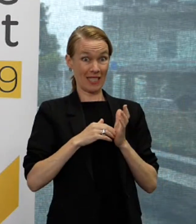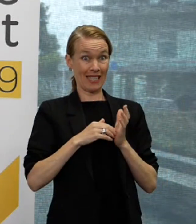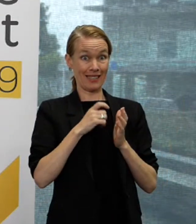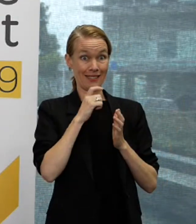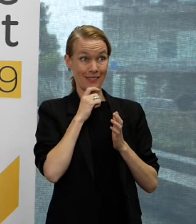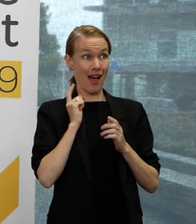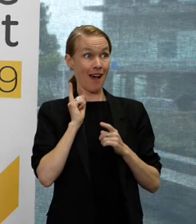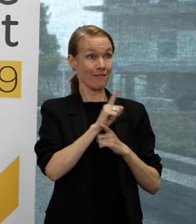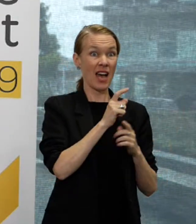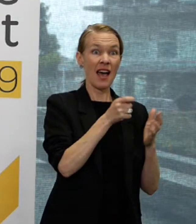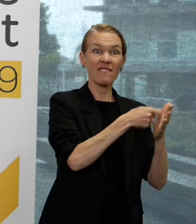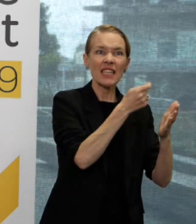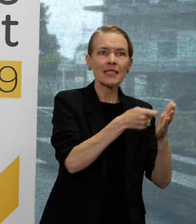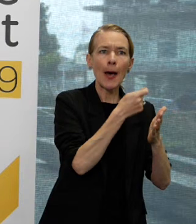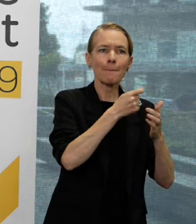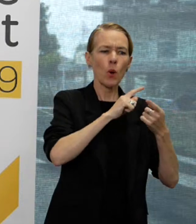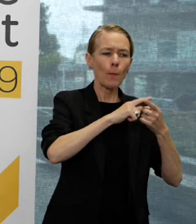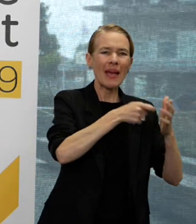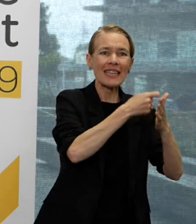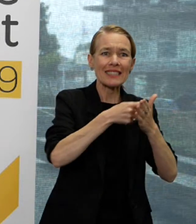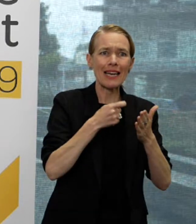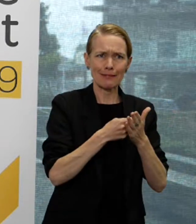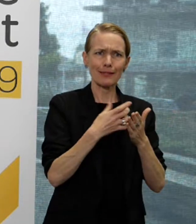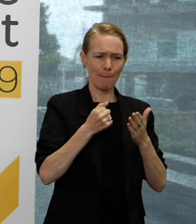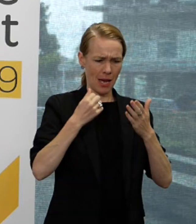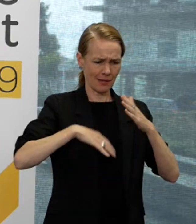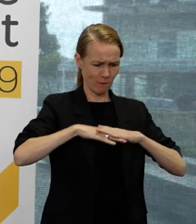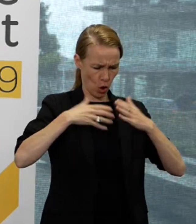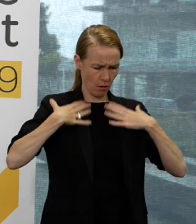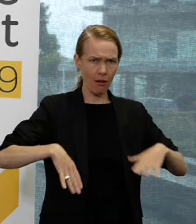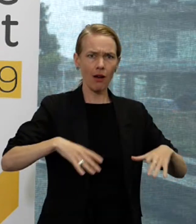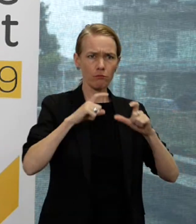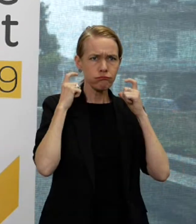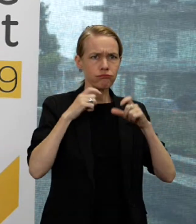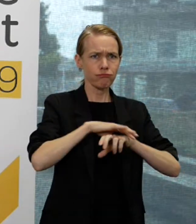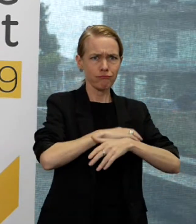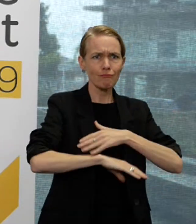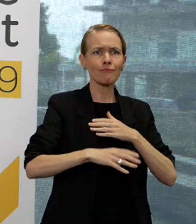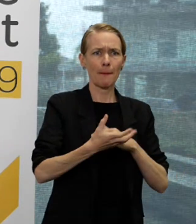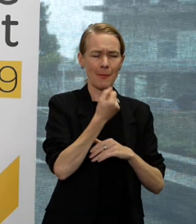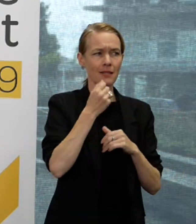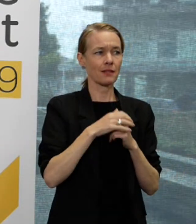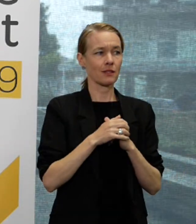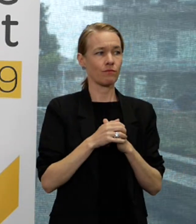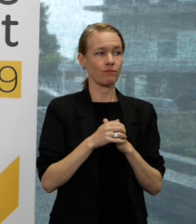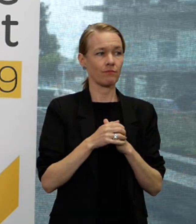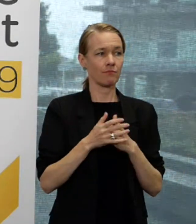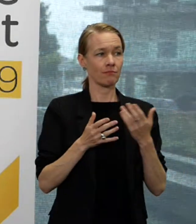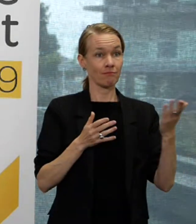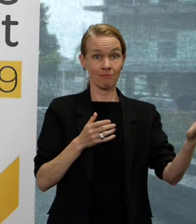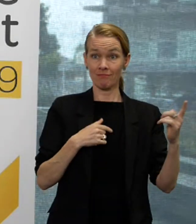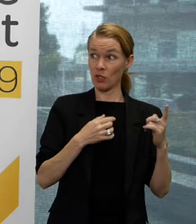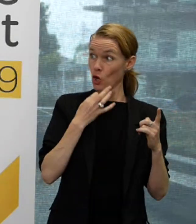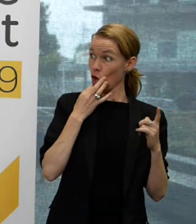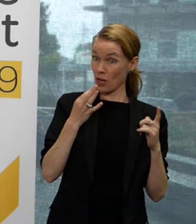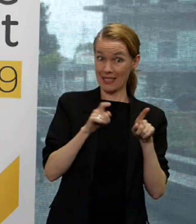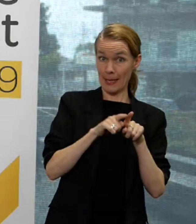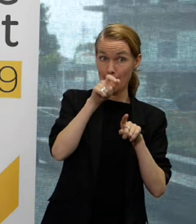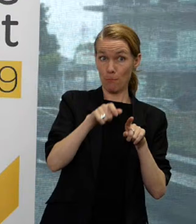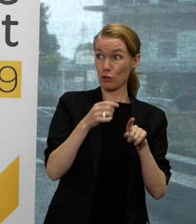And so for you, how's your concern radar looking right now? Are you edging into the orange, are you still ..